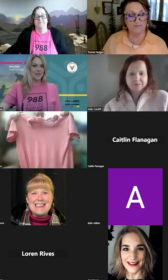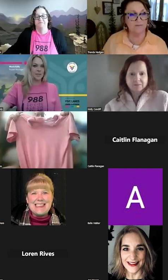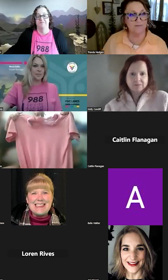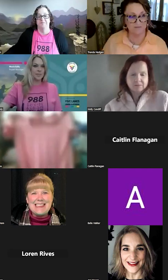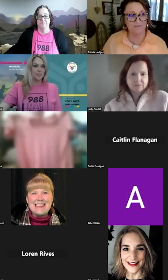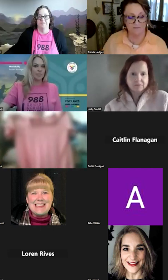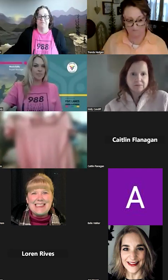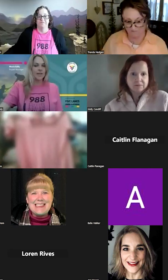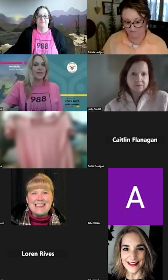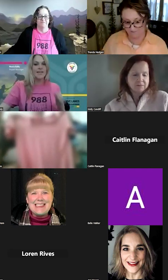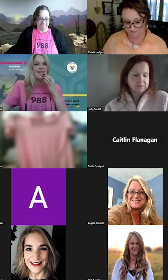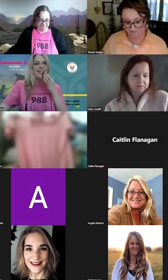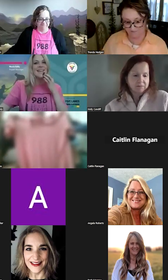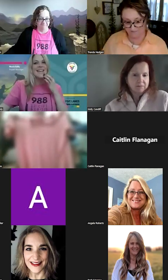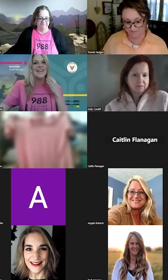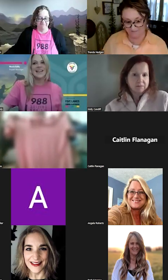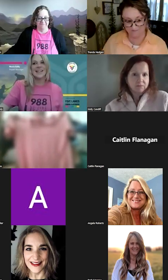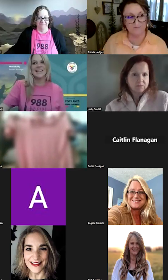I SEE EVERYONE. YOU MAY BE ON SPEAKER MODE.